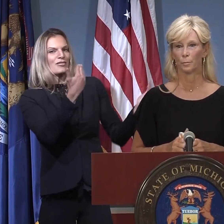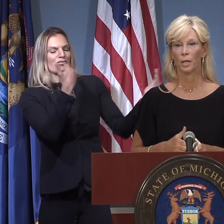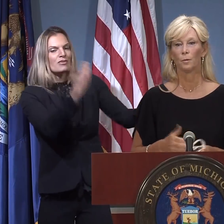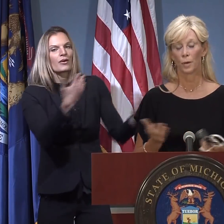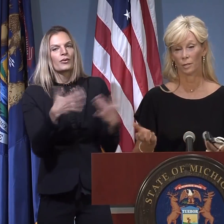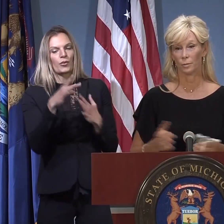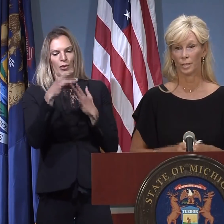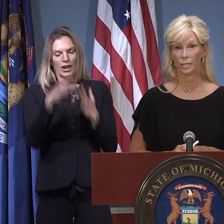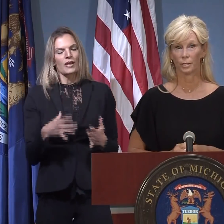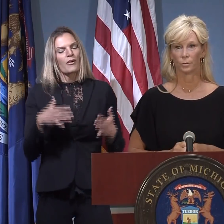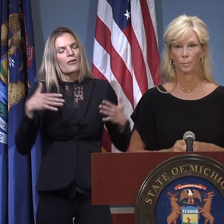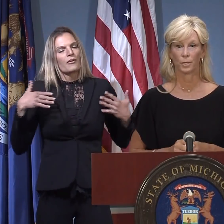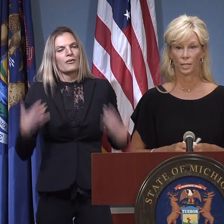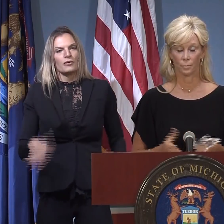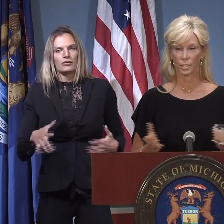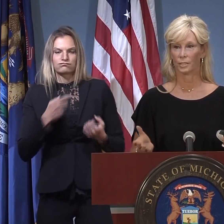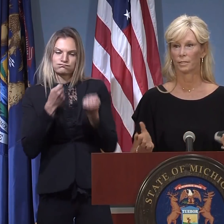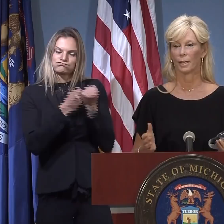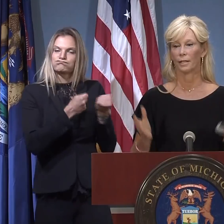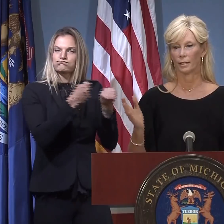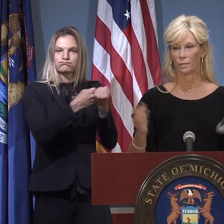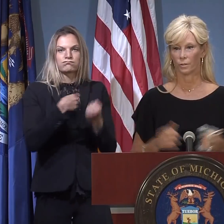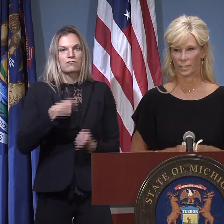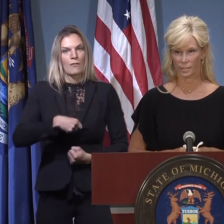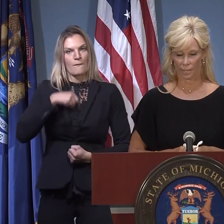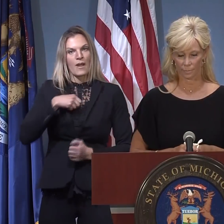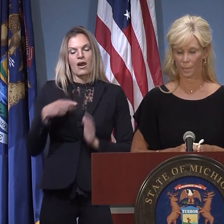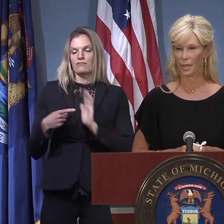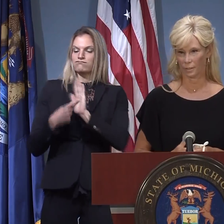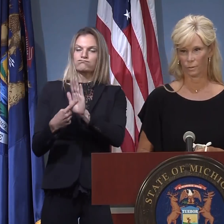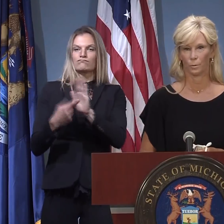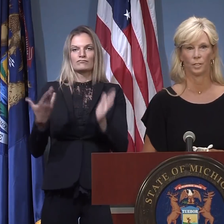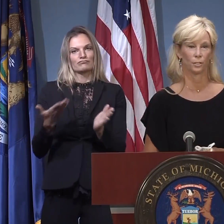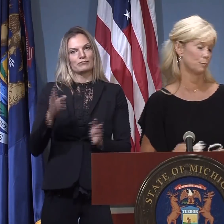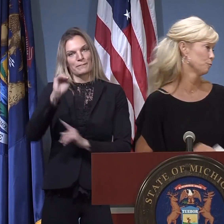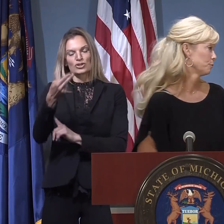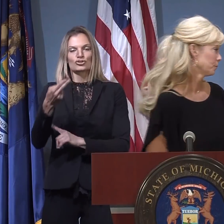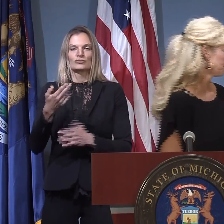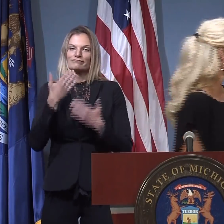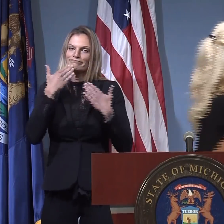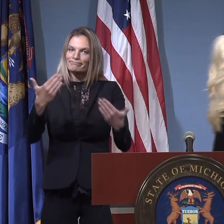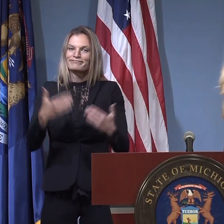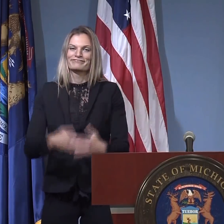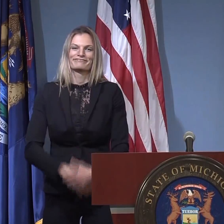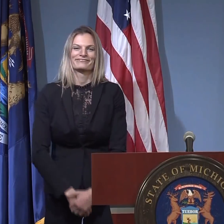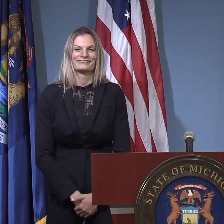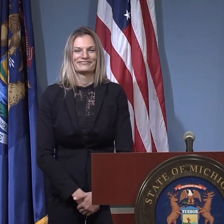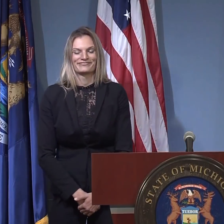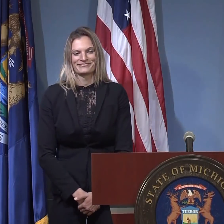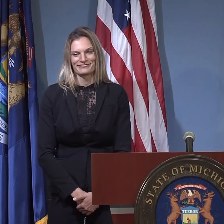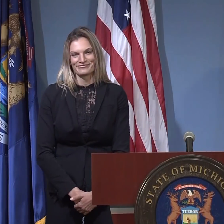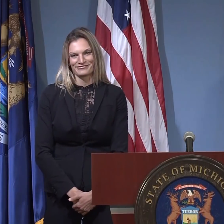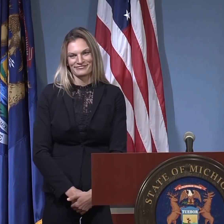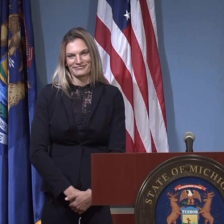SUPPORT, SO I WANT TO SAY THANK YOU TO YOU, GOVERNOR, LIEUTENANT, FOR ALL OF YOUR LEADERSHIP, PROUD TO BE HERE AND REPRESENT MICHIGAN STATE IN THE